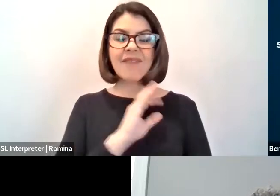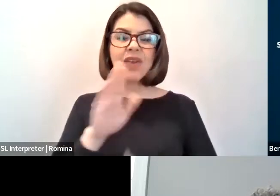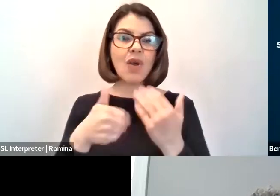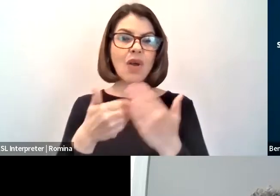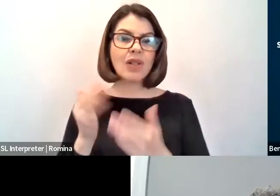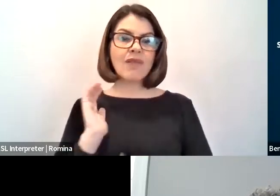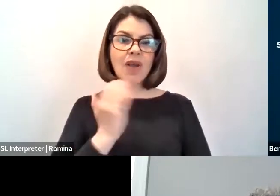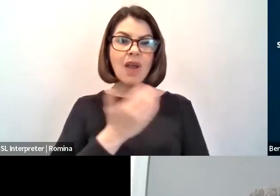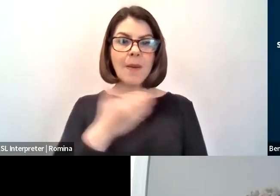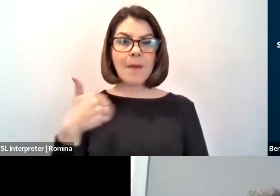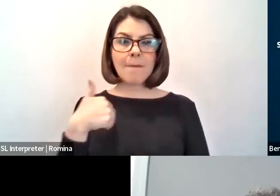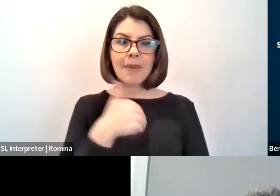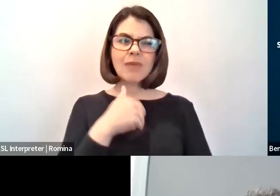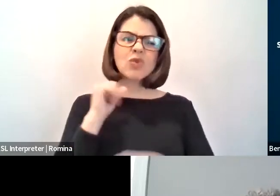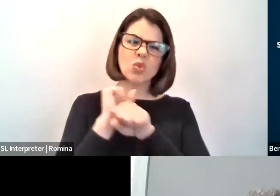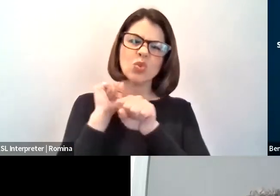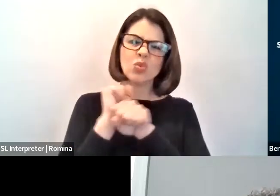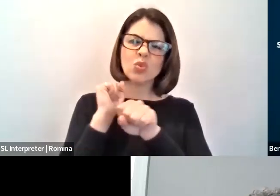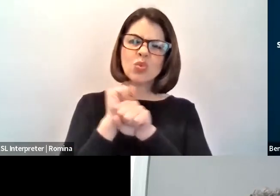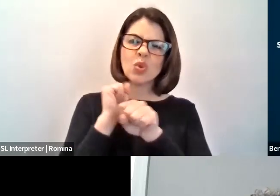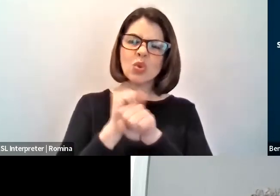worked really hard to come up with